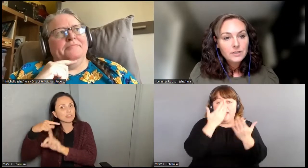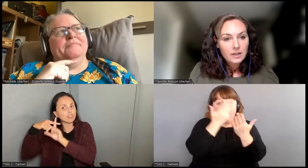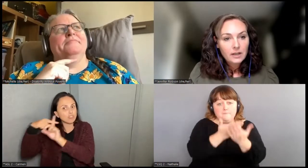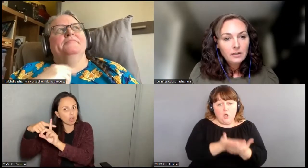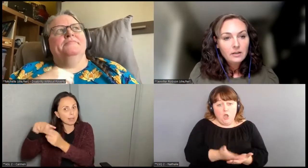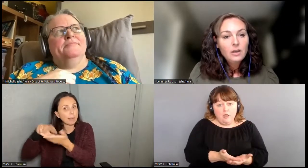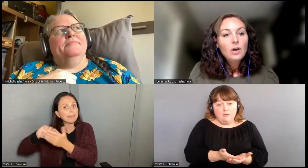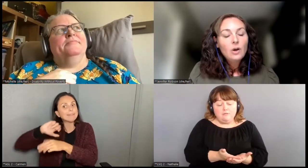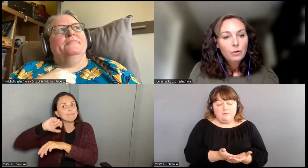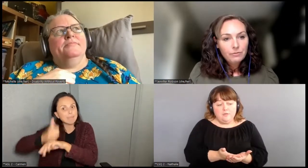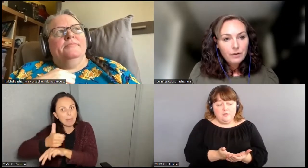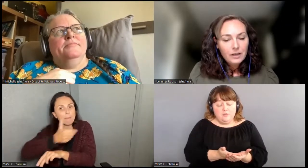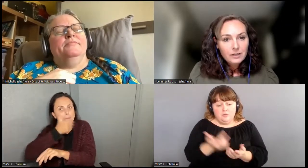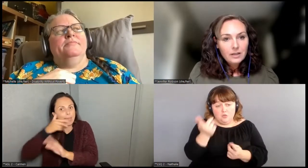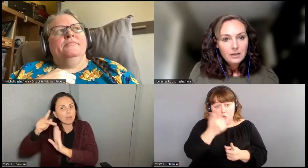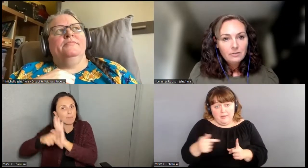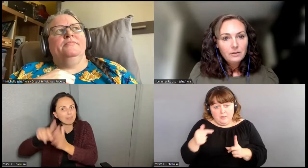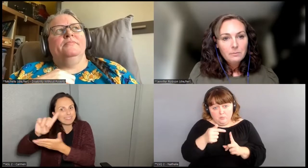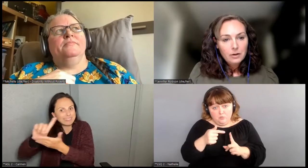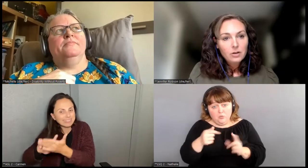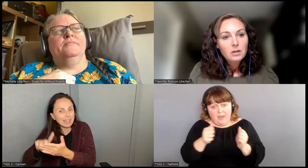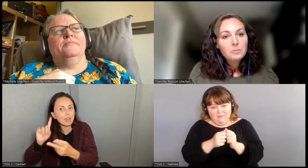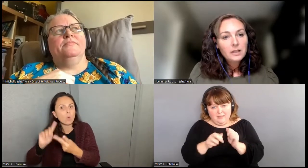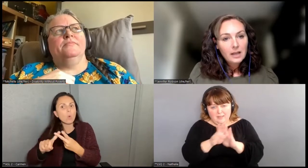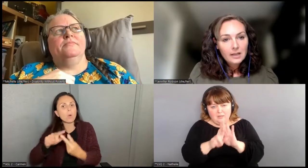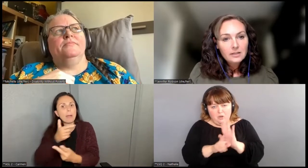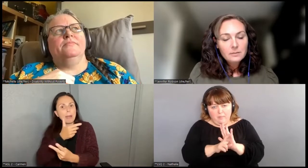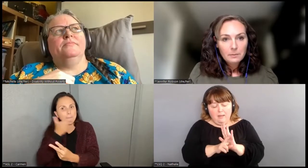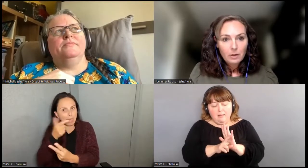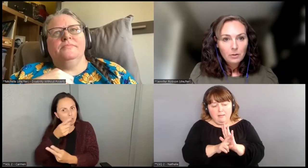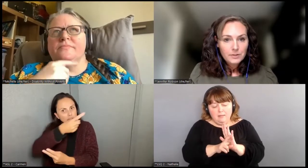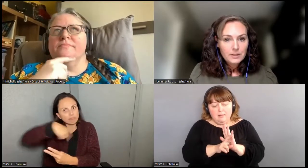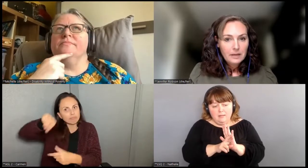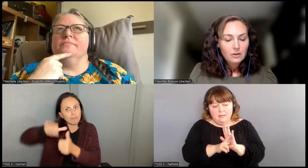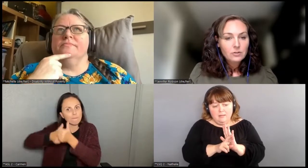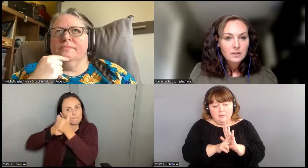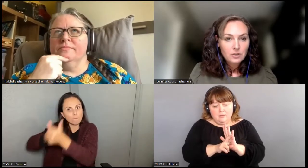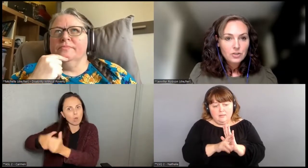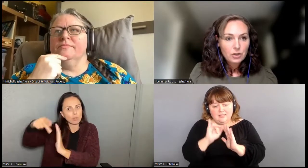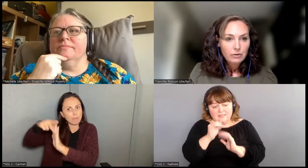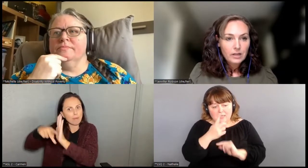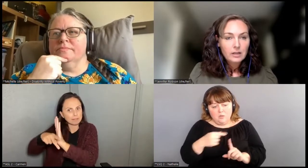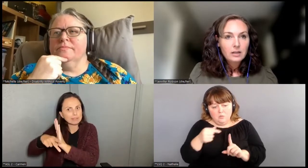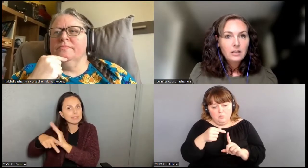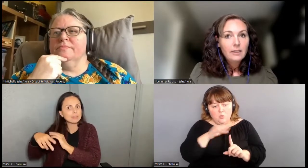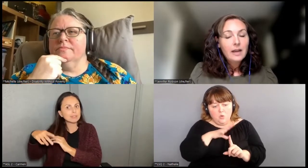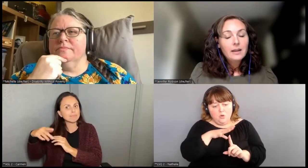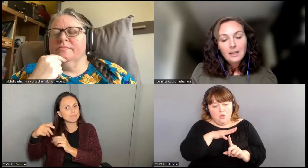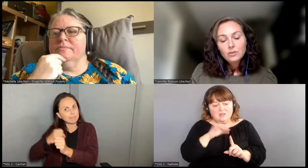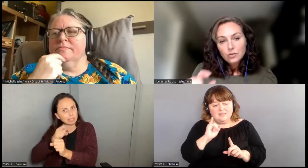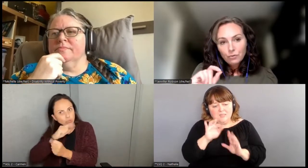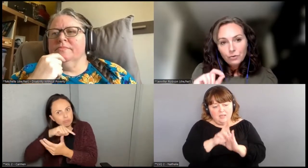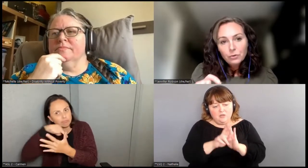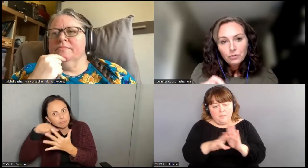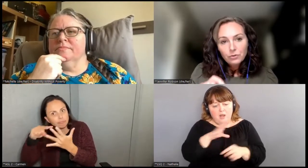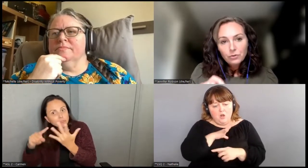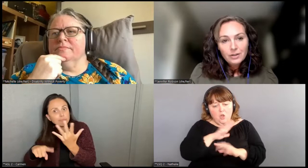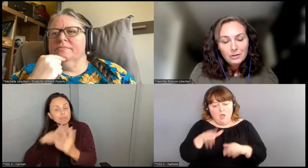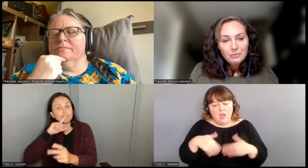DESIGN FOR FRANKLY EVEN BETTER COMPLIANCE BY POLICY MAKERS IN ENSURING THAT IN TRUTH,